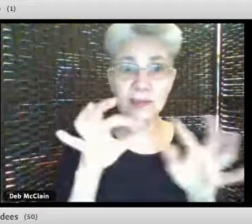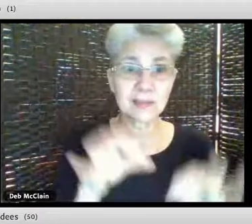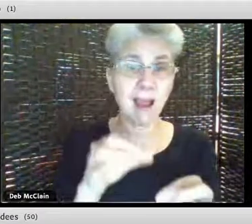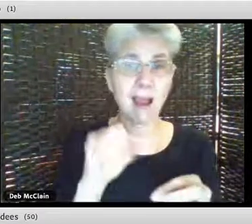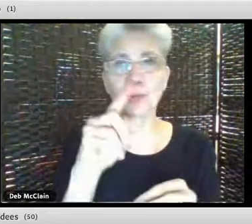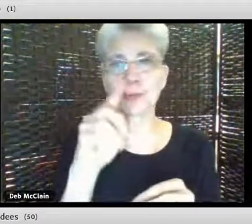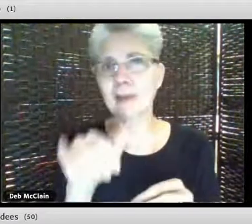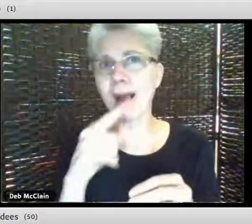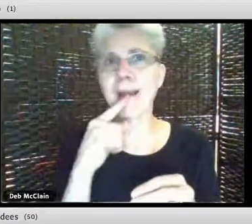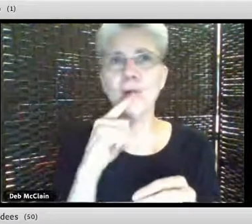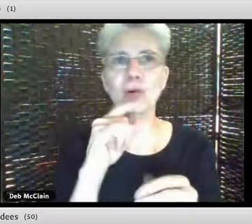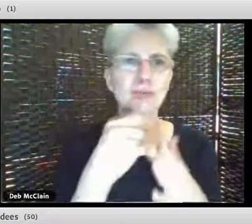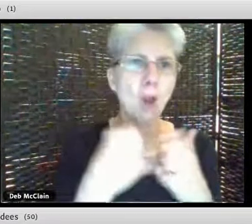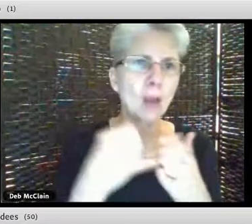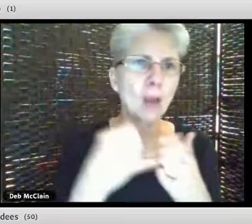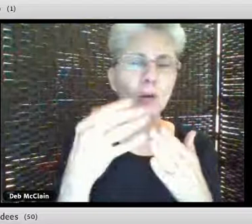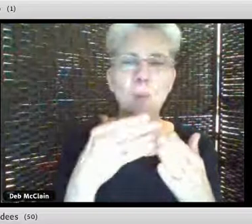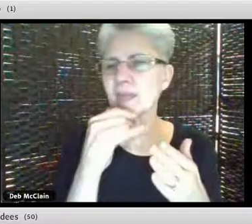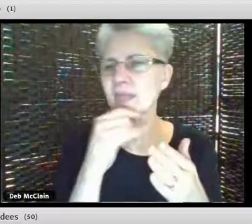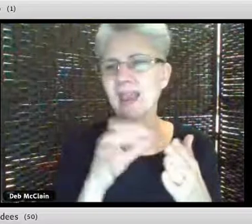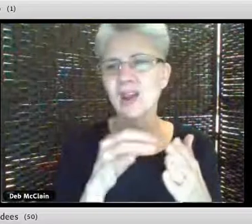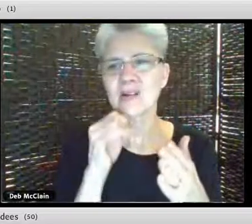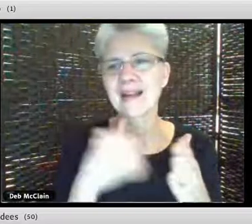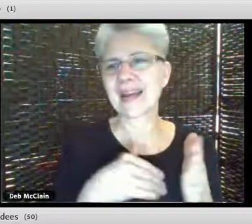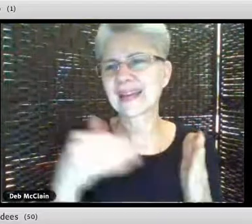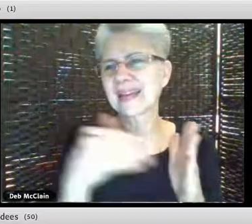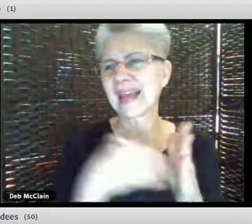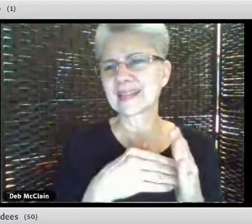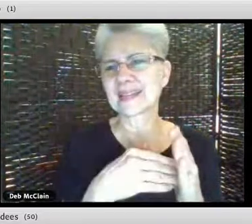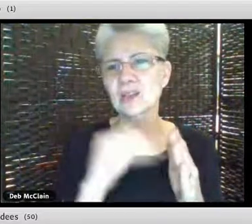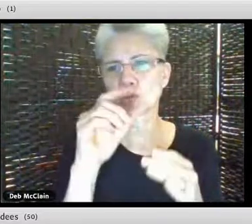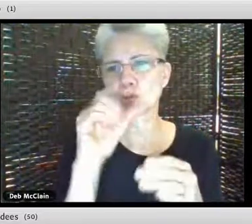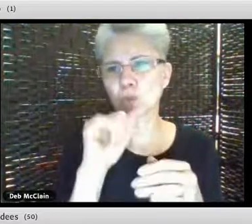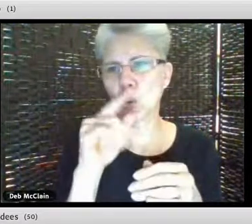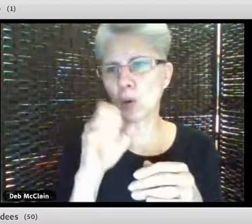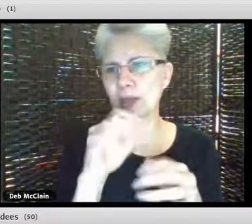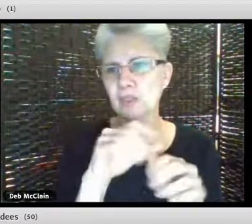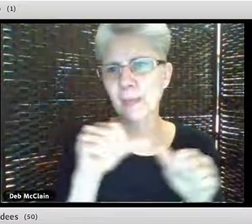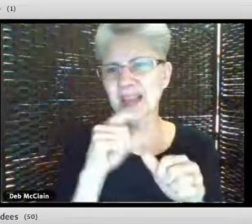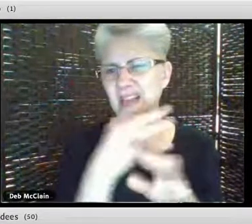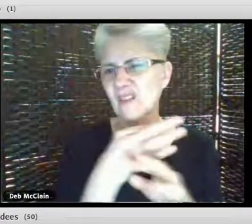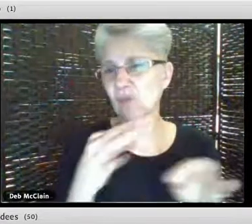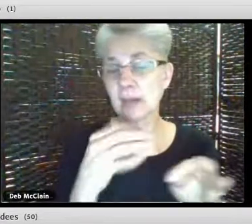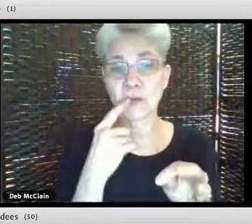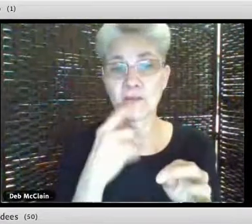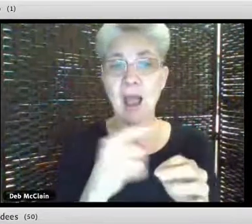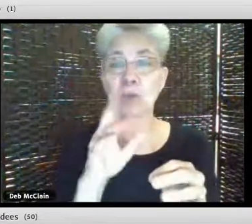if you have Google Drawing, they don't count against the storage space. That's free. So if I restore this,